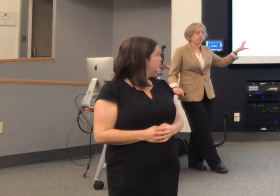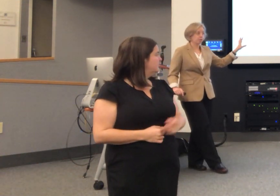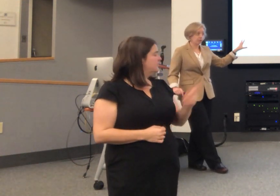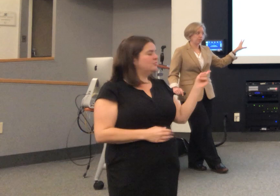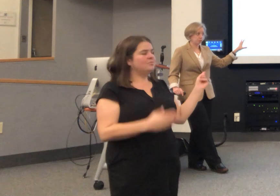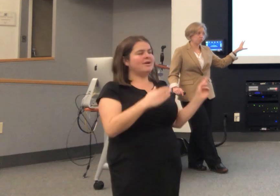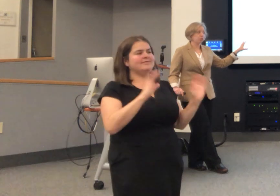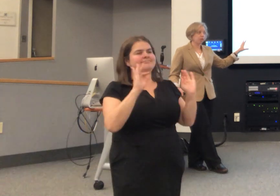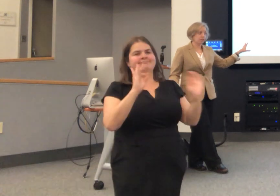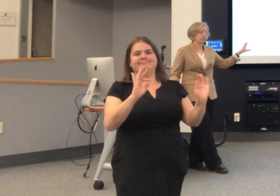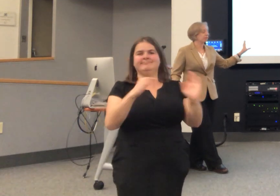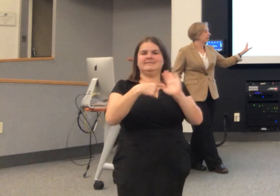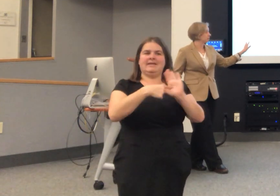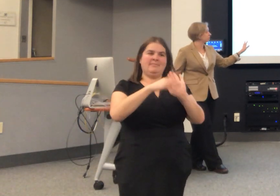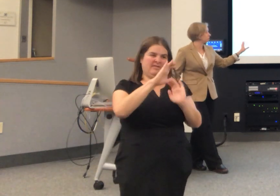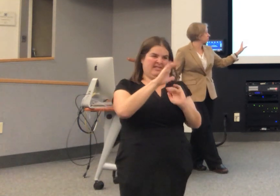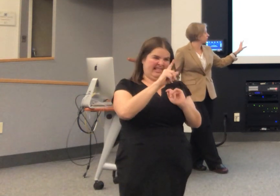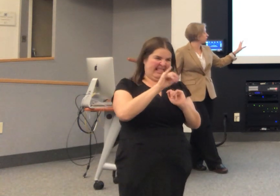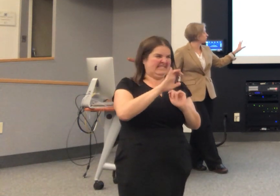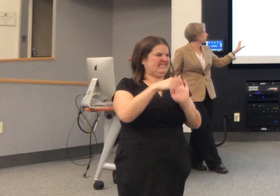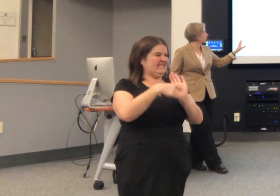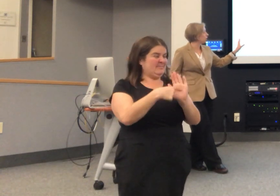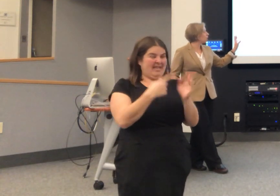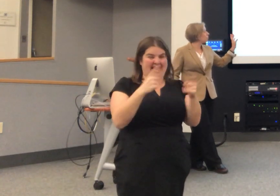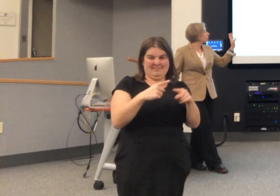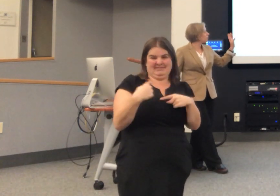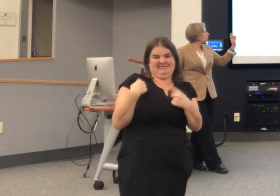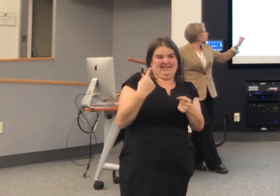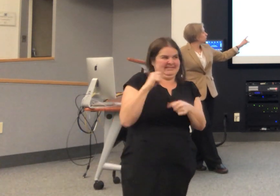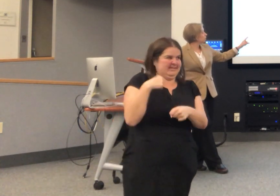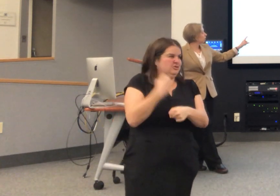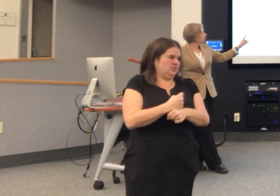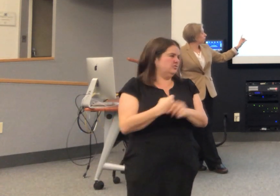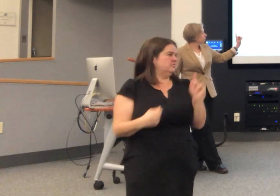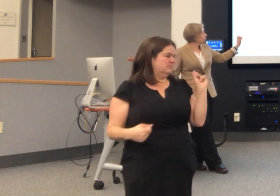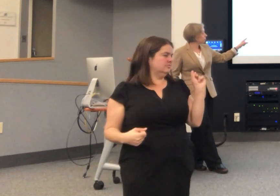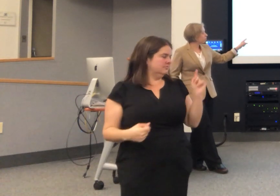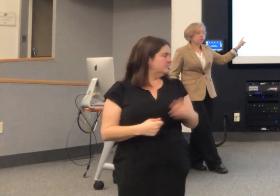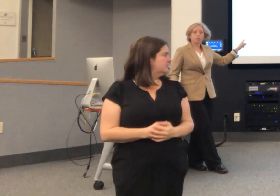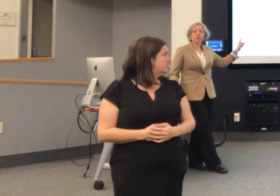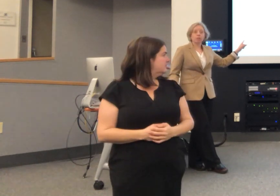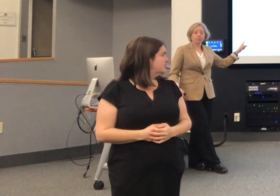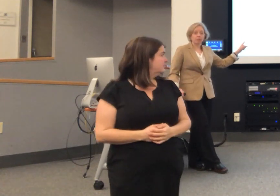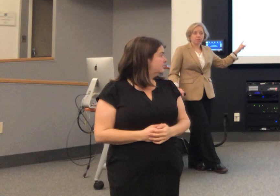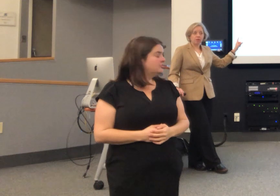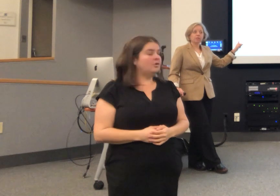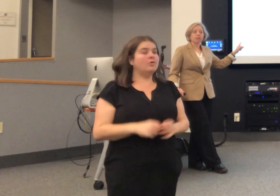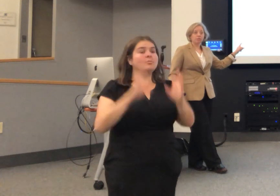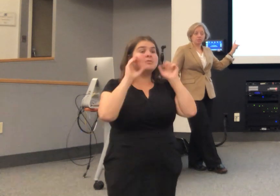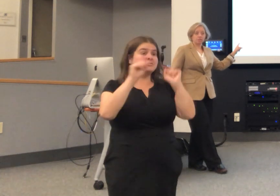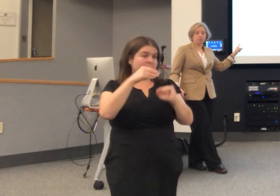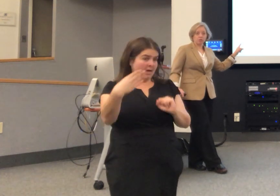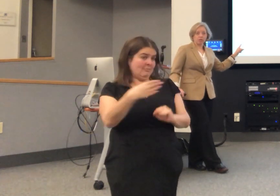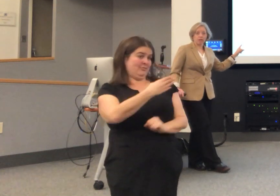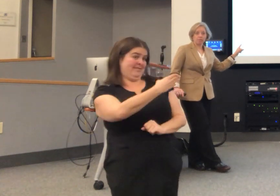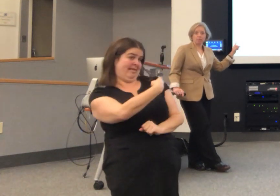that is a real case in the last decade or two. So President Obama, on the left is a photograph